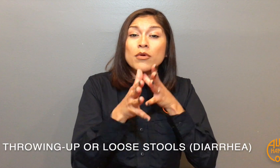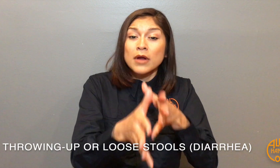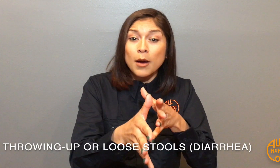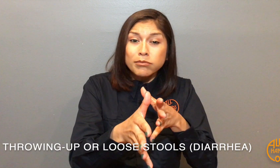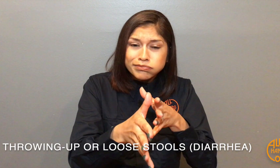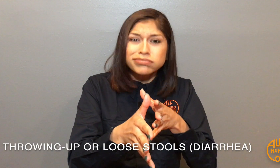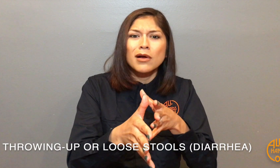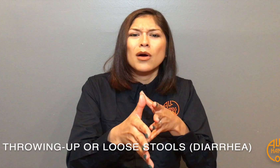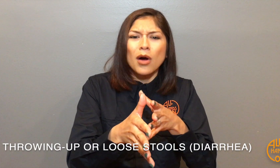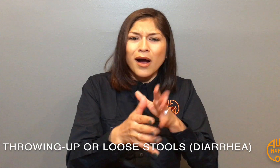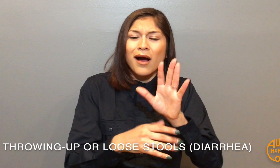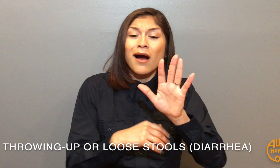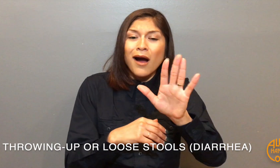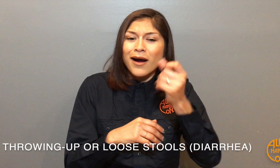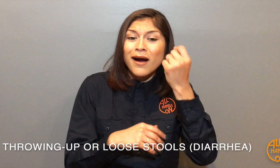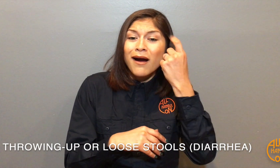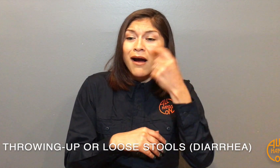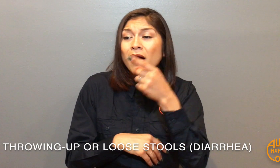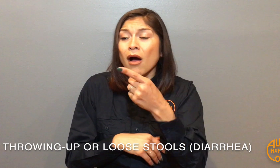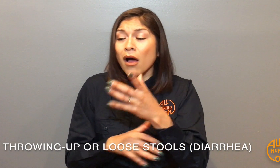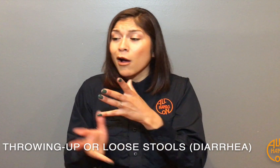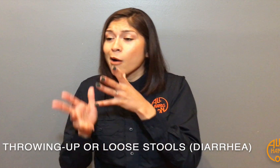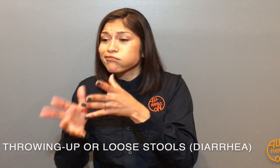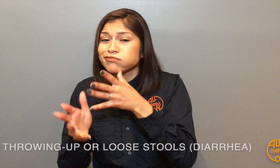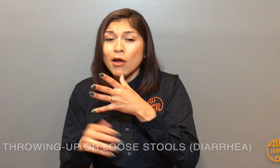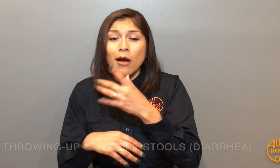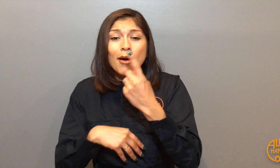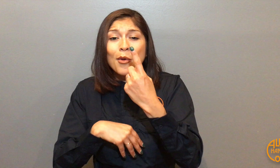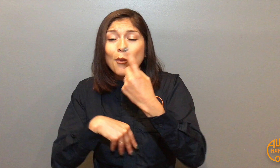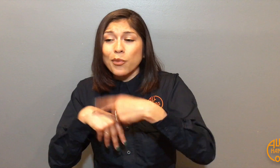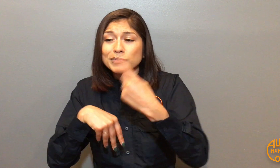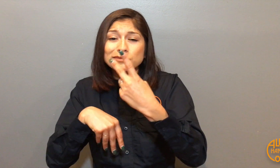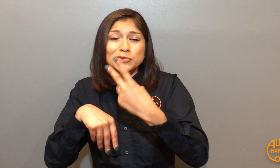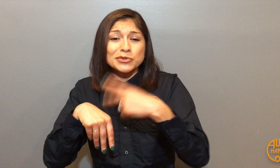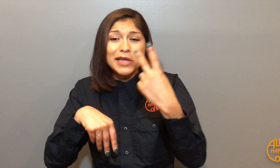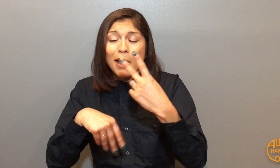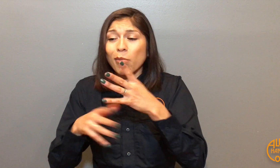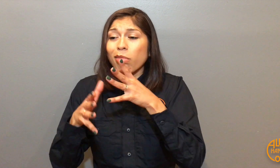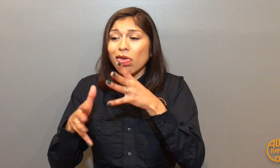if you've had profuse vomiting, by that we don't mean you vomited one or two